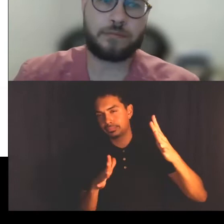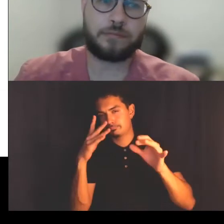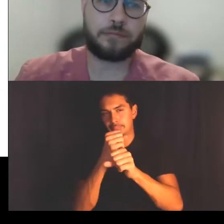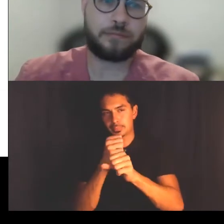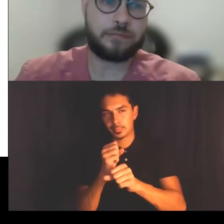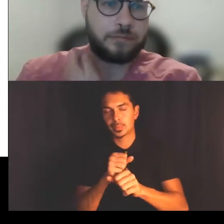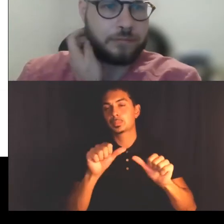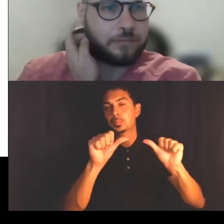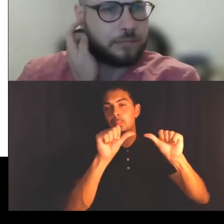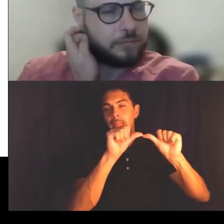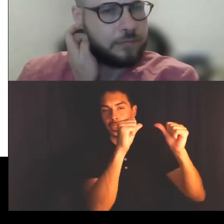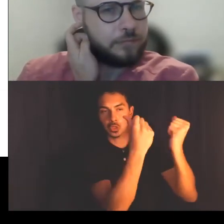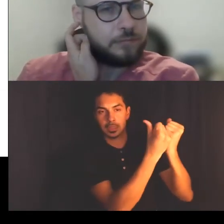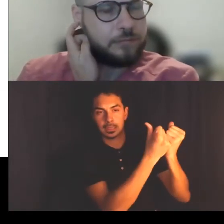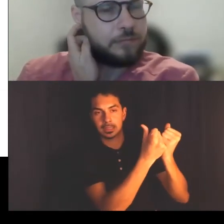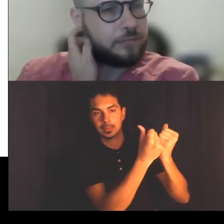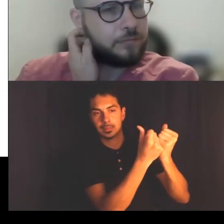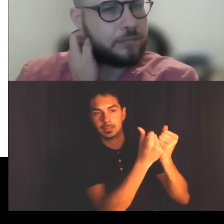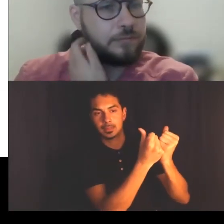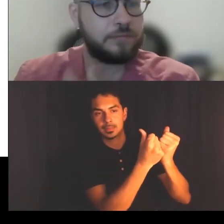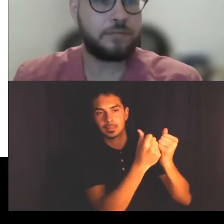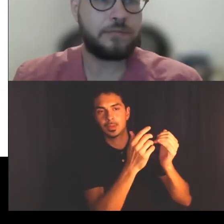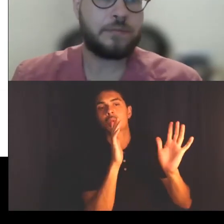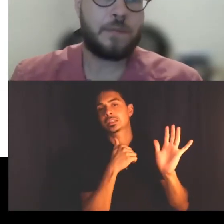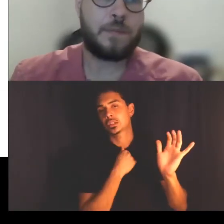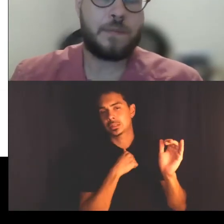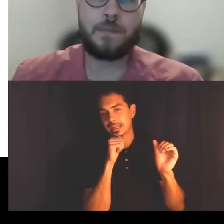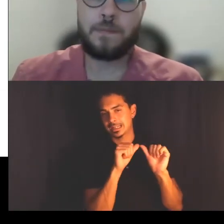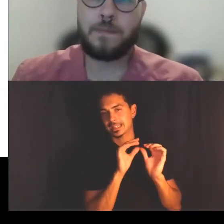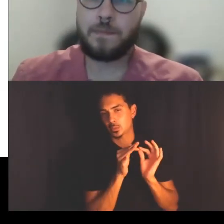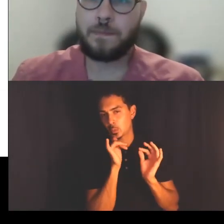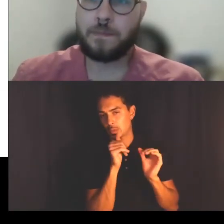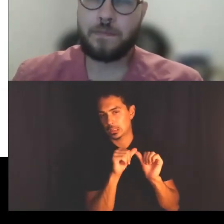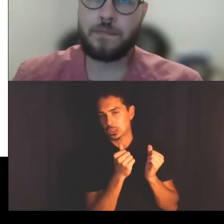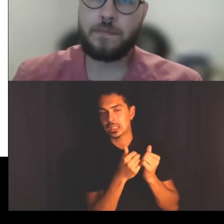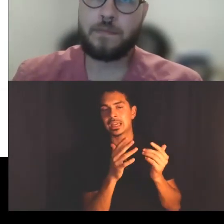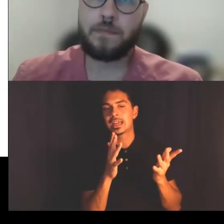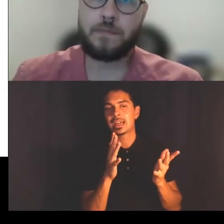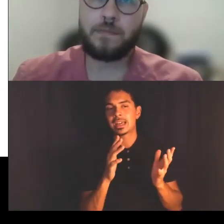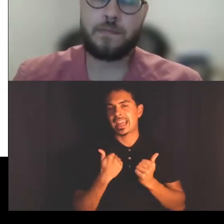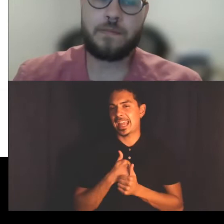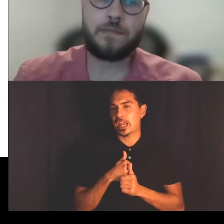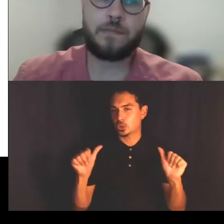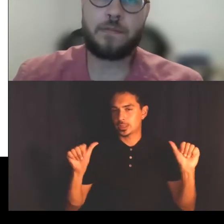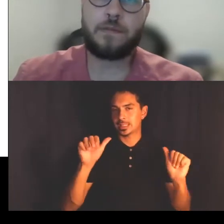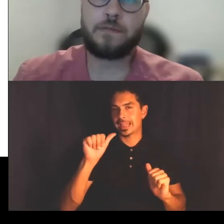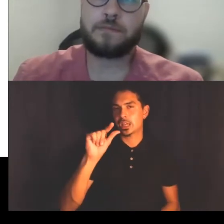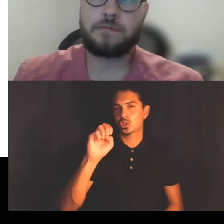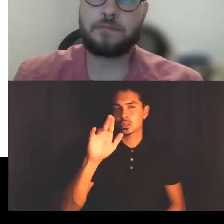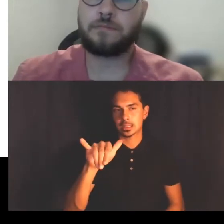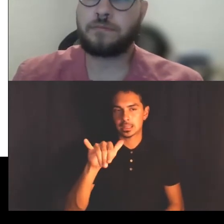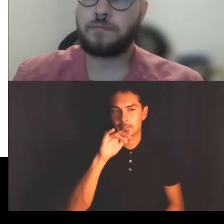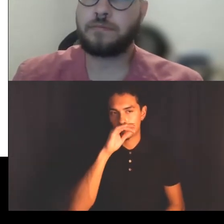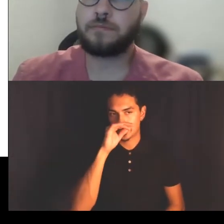what I would recommend the most is forming health alliances and building relationships among multi-disciplines.